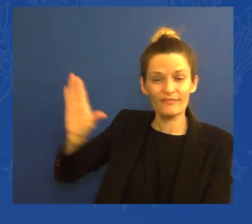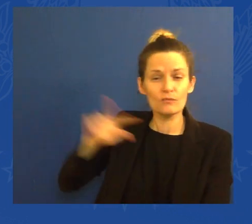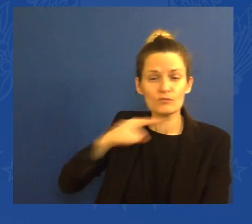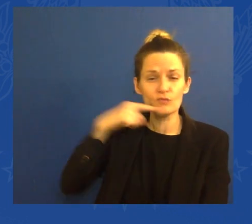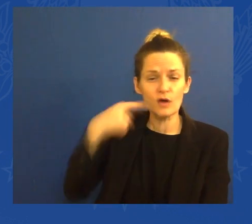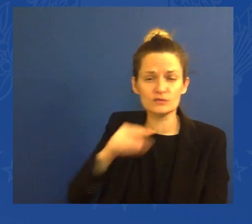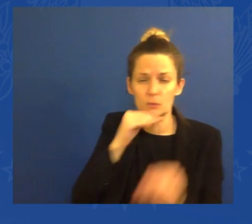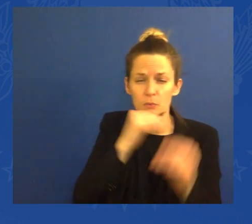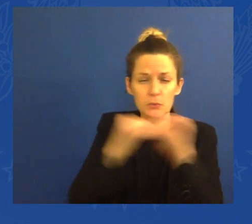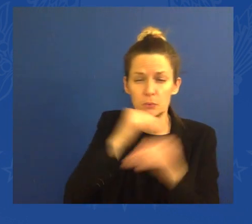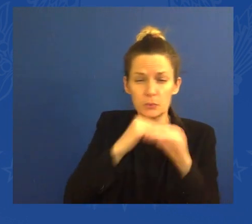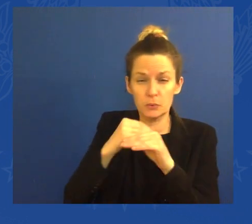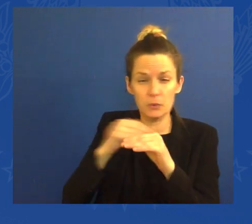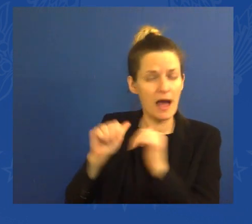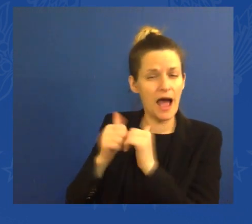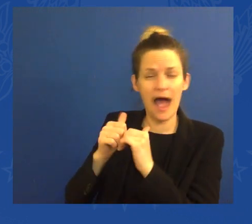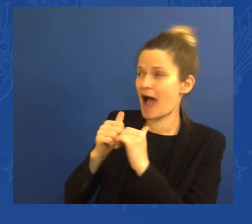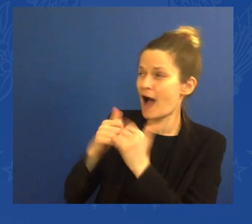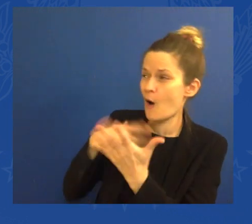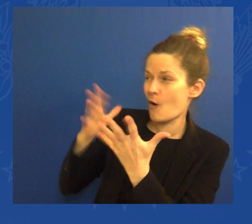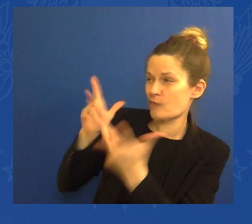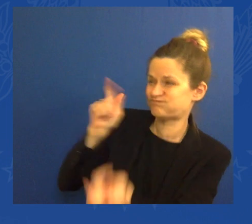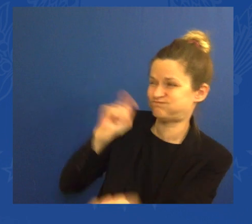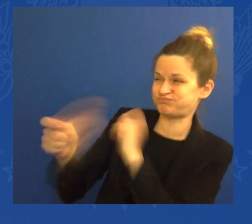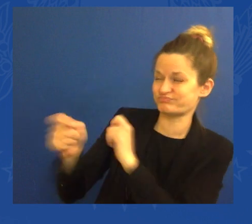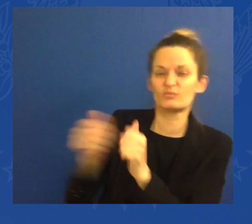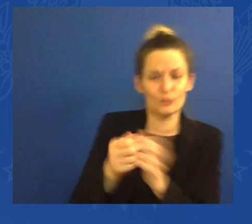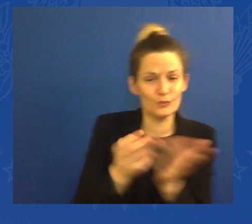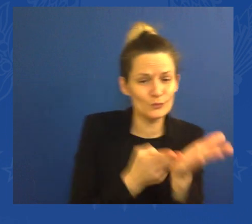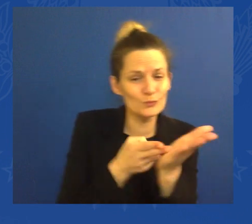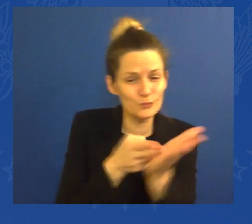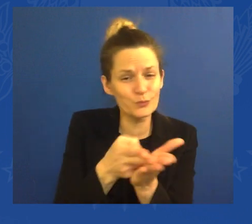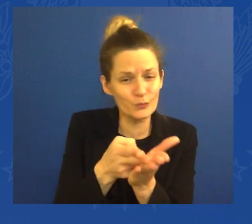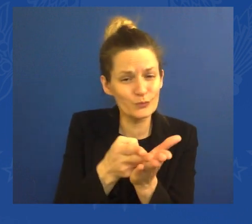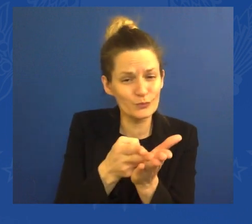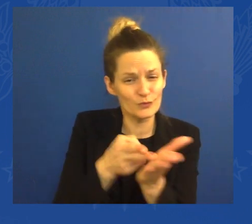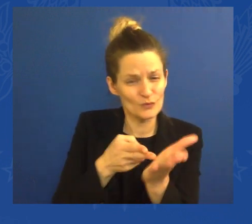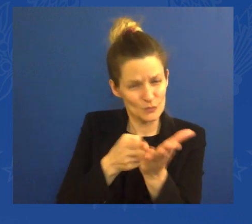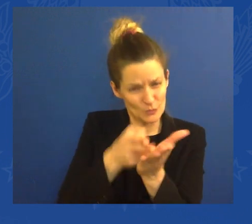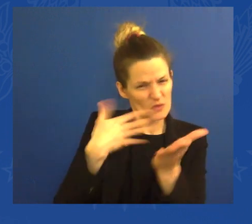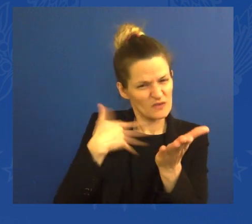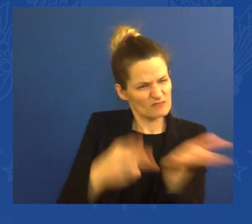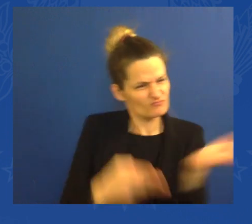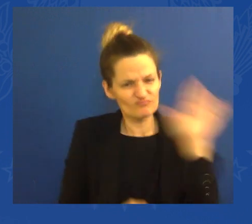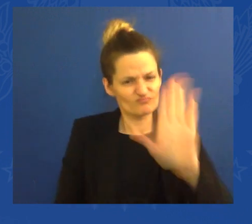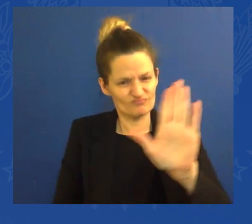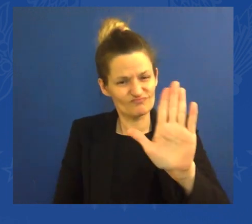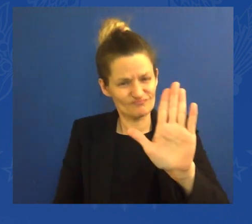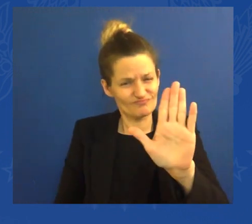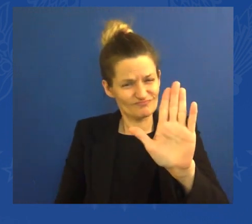Putin is now isolated from the world more than ever. And we'll continue to aid the Ukrainian people